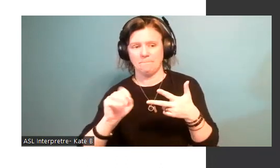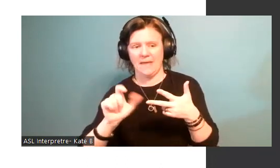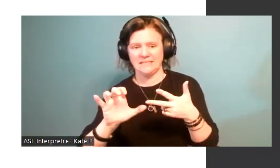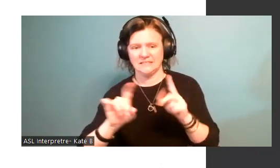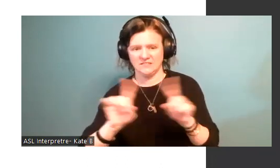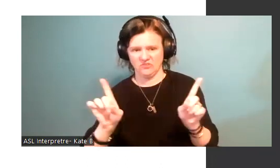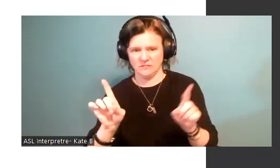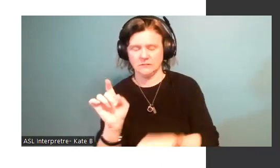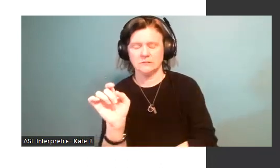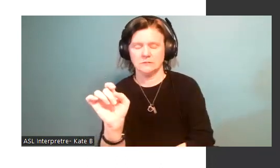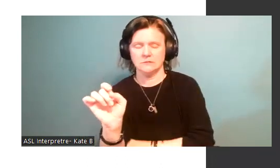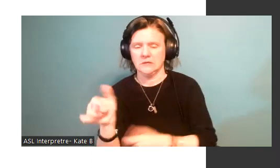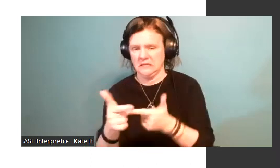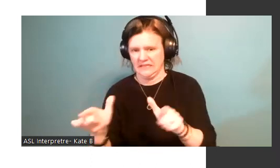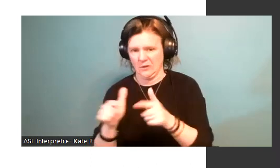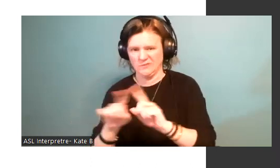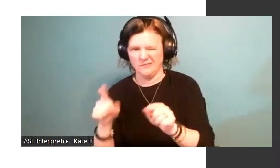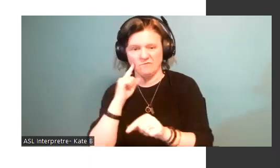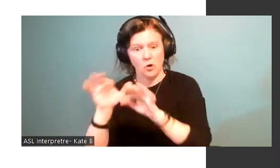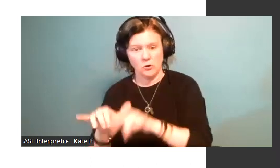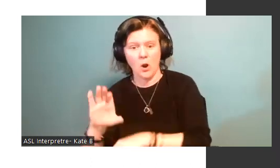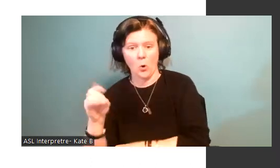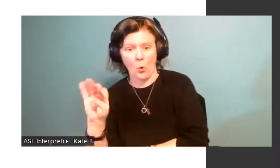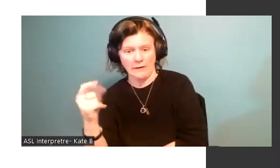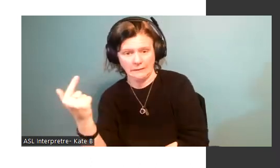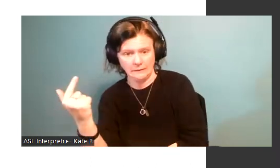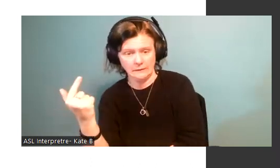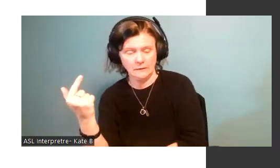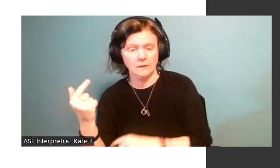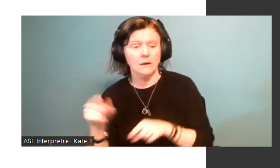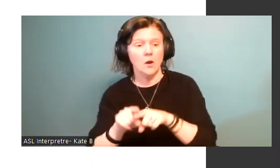labeled by does as it references another for